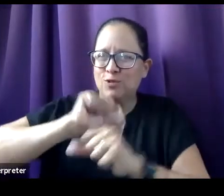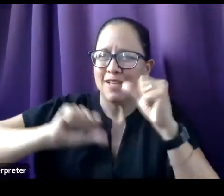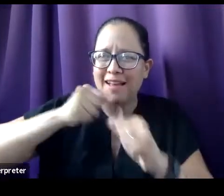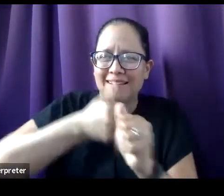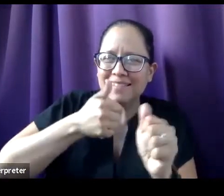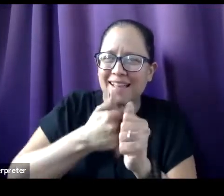in mind.